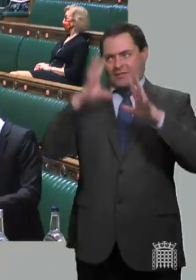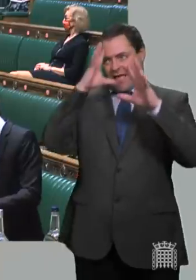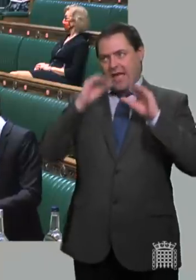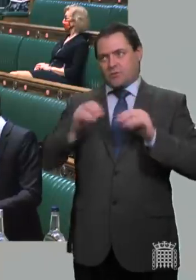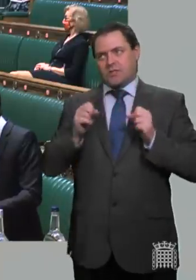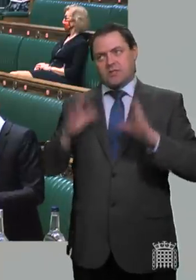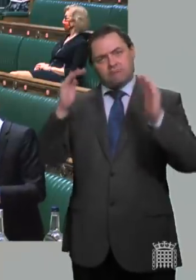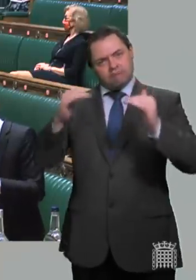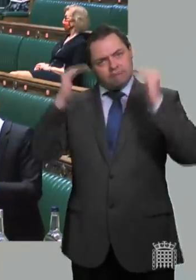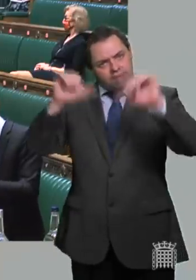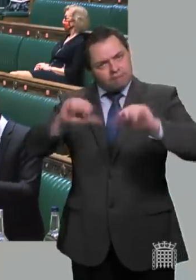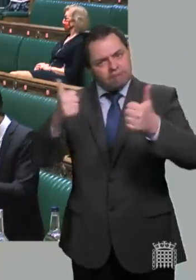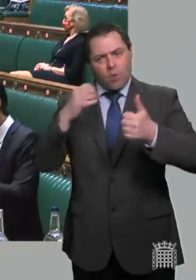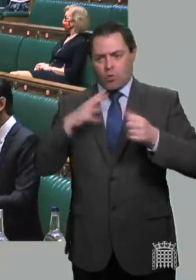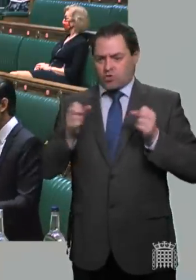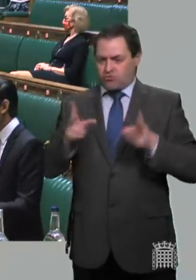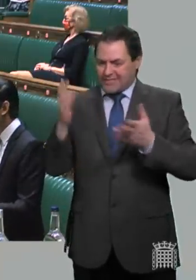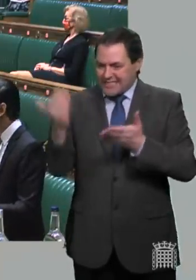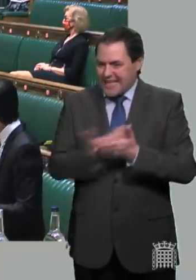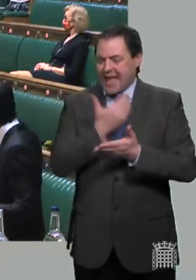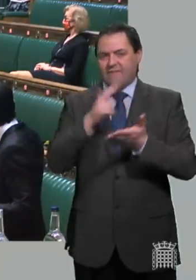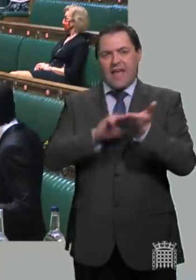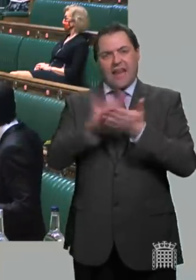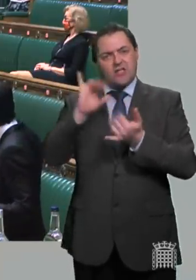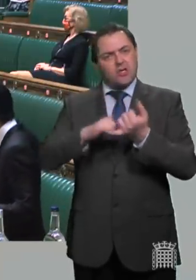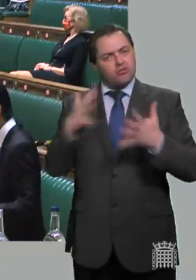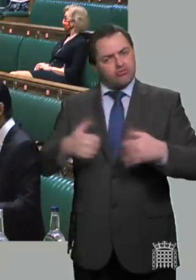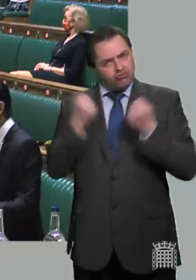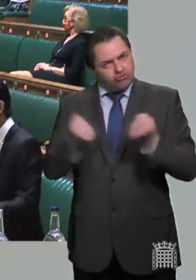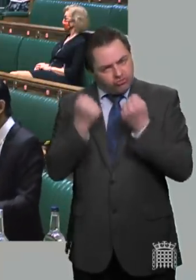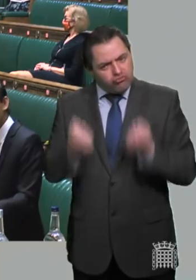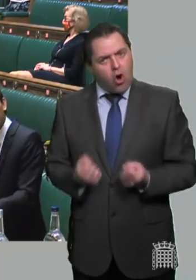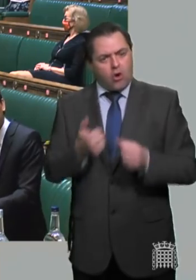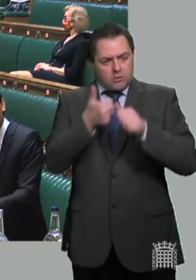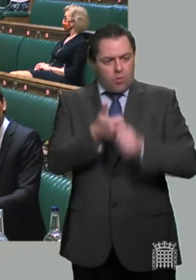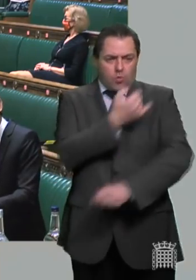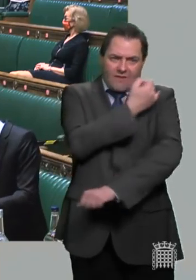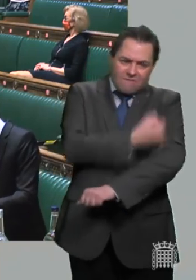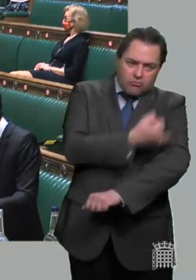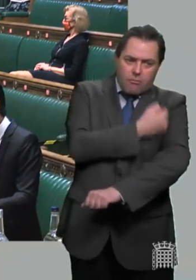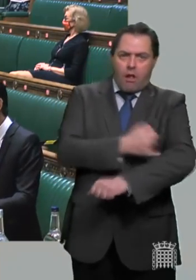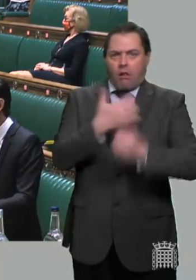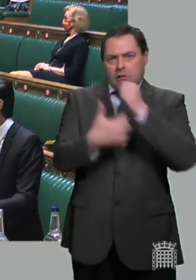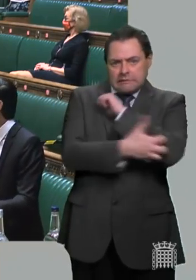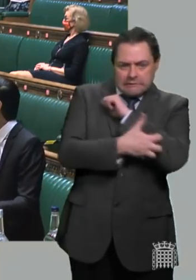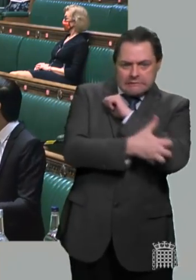safe; to keep our NHS strong; to support the most vulnerable; to reform and improve public services;